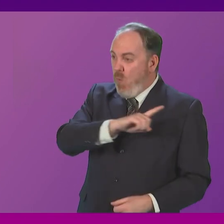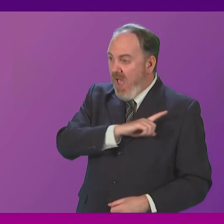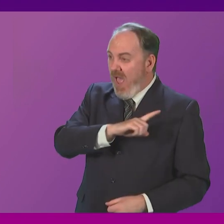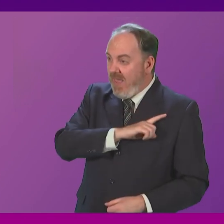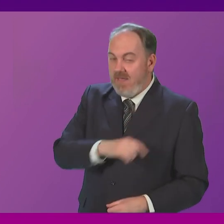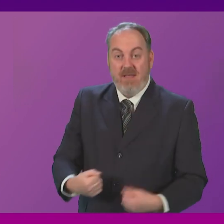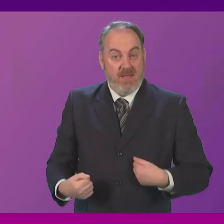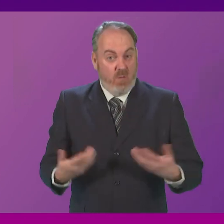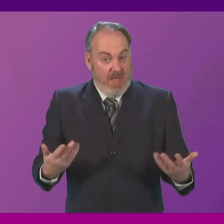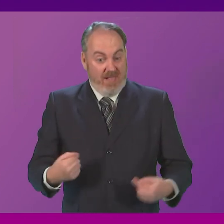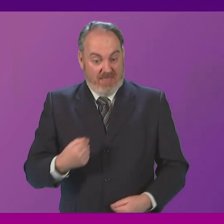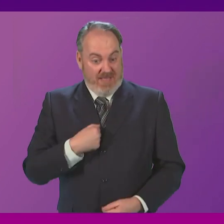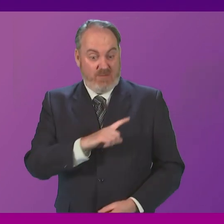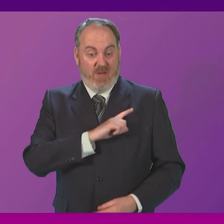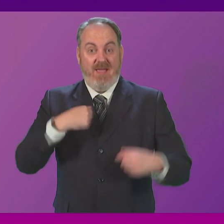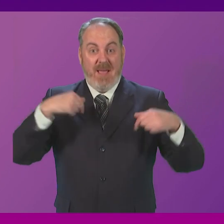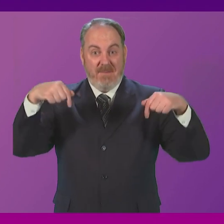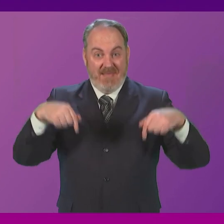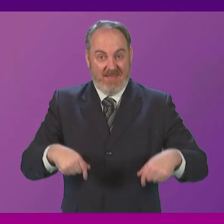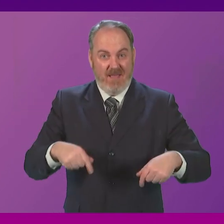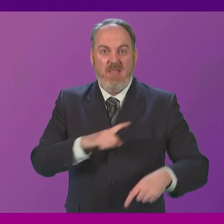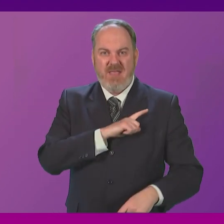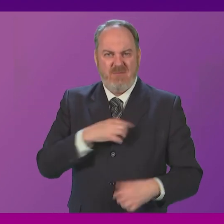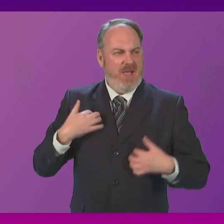It is what keeps me awake at night.